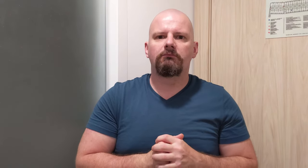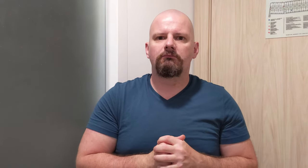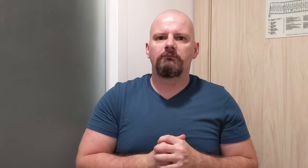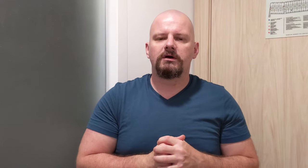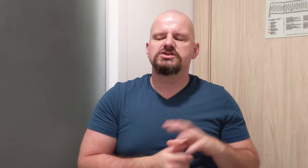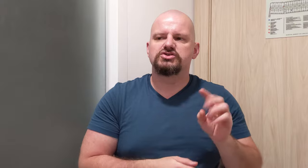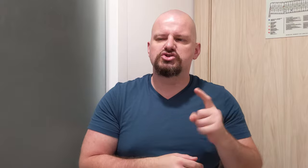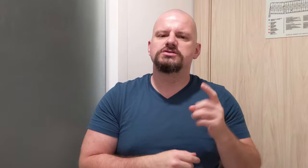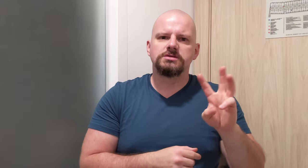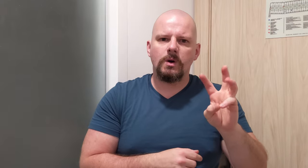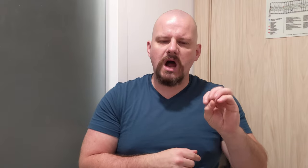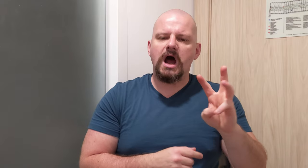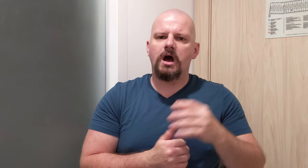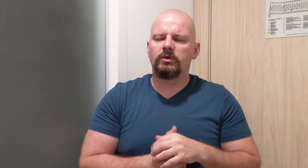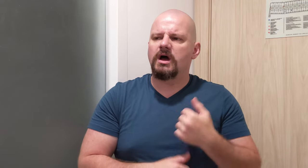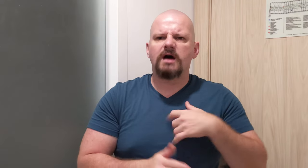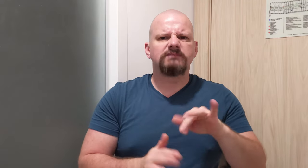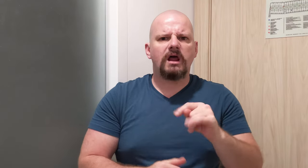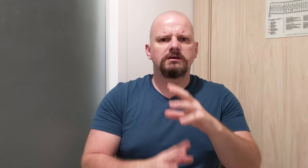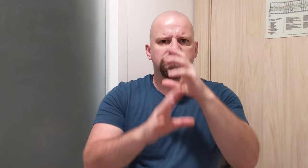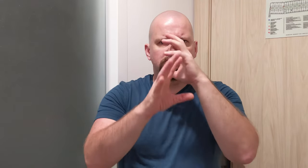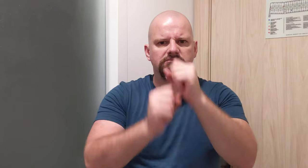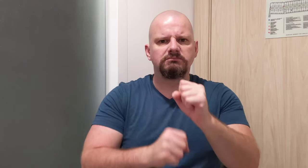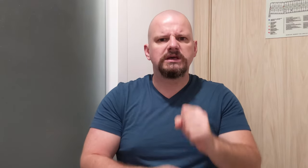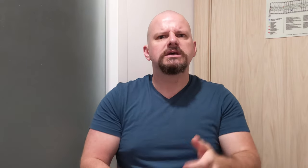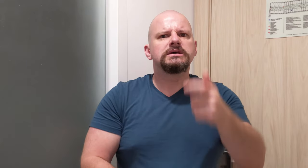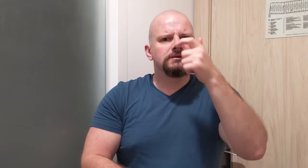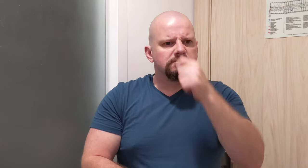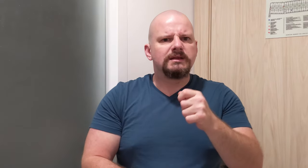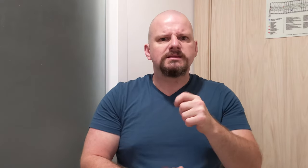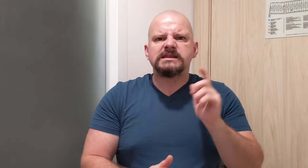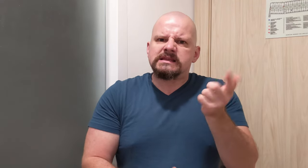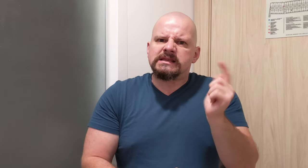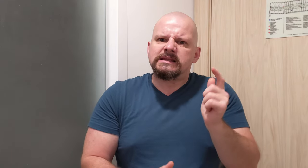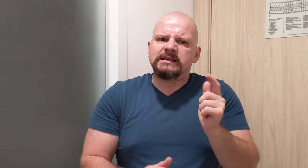Just wow... I find it amazing.